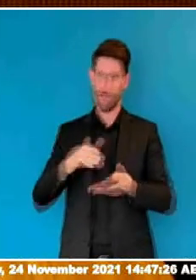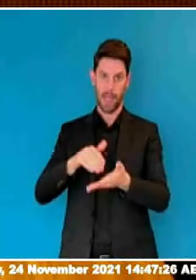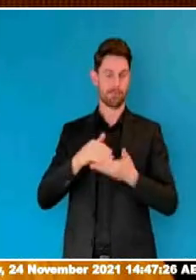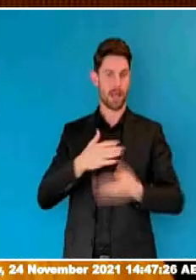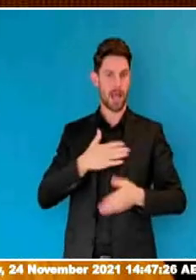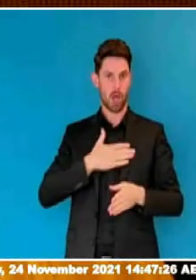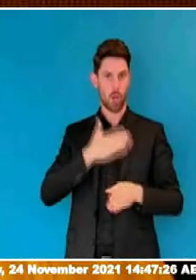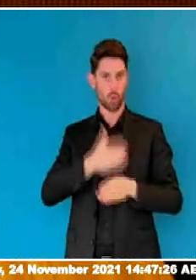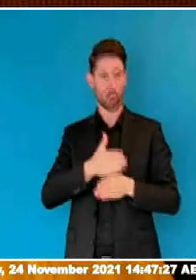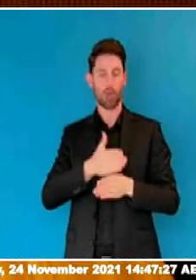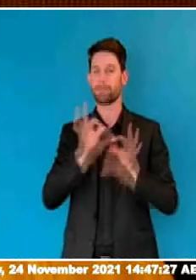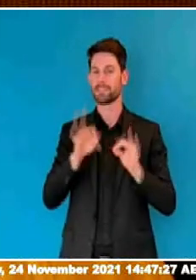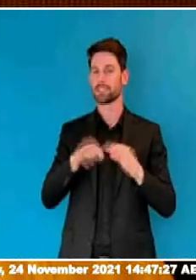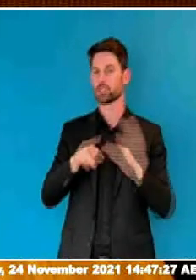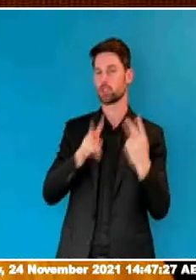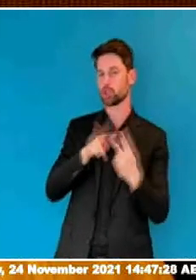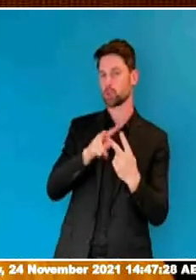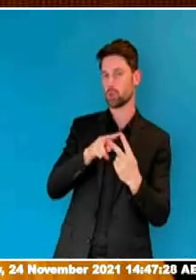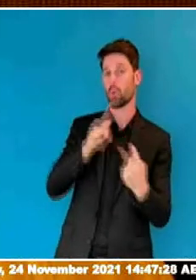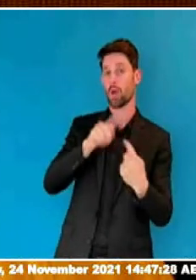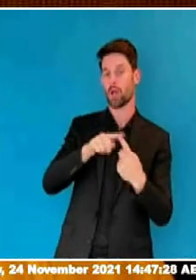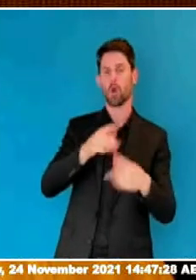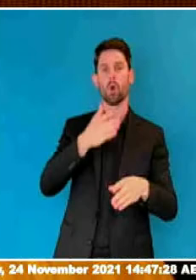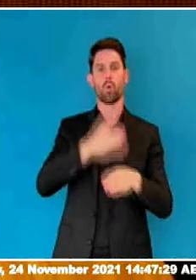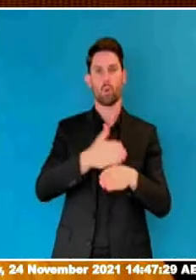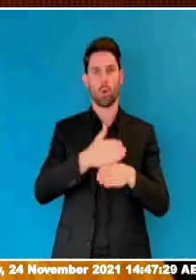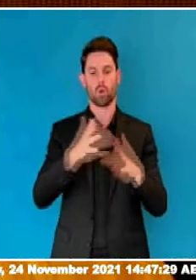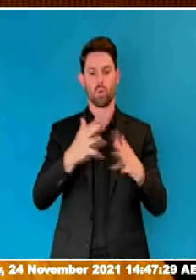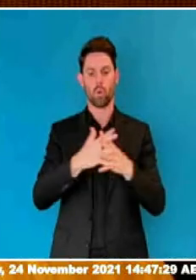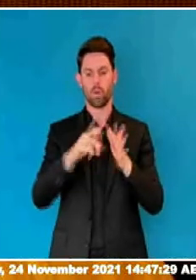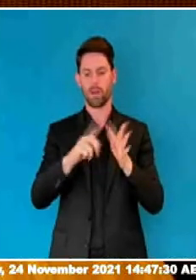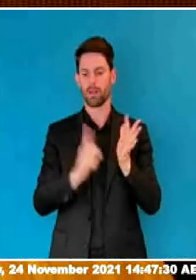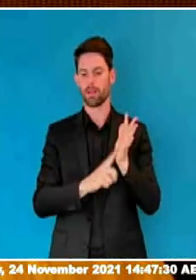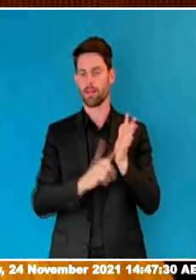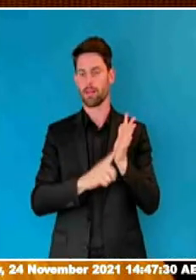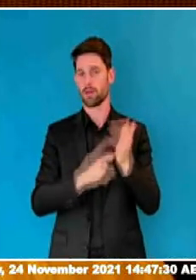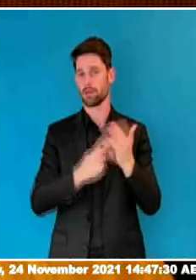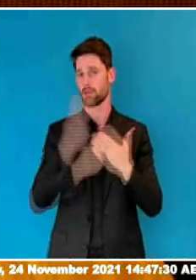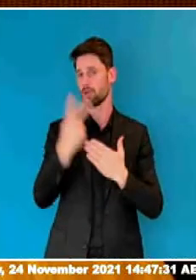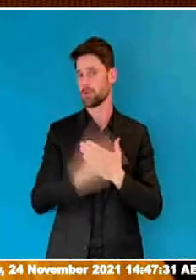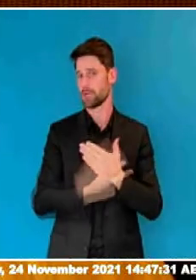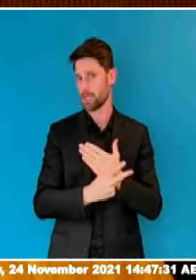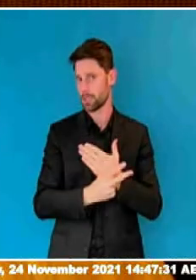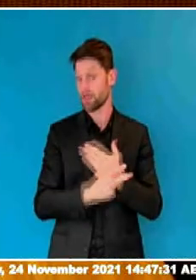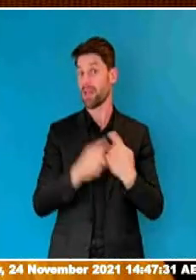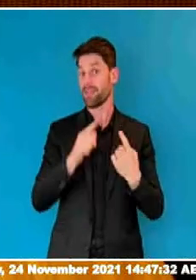two areas. One is our Work Well program which is where we work with employers and